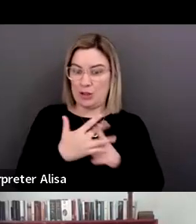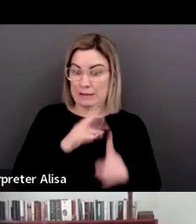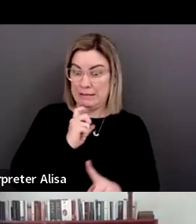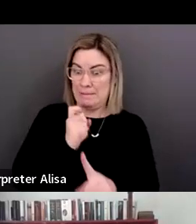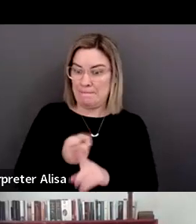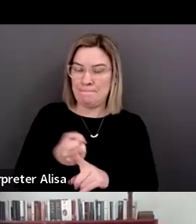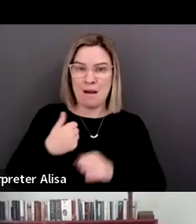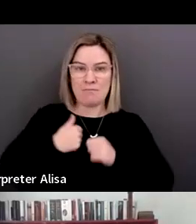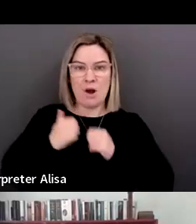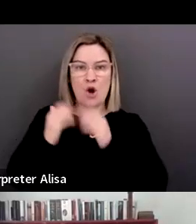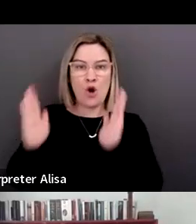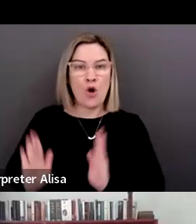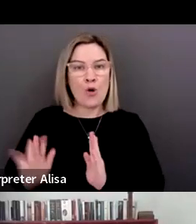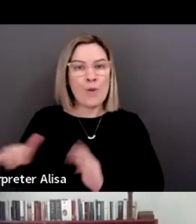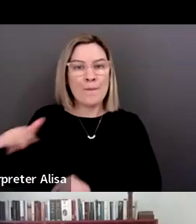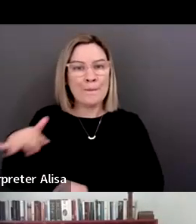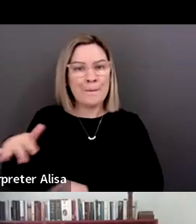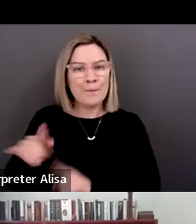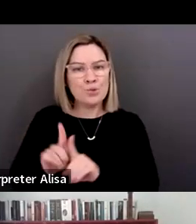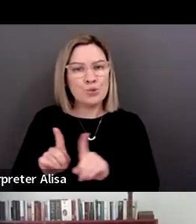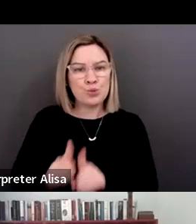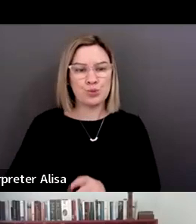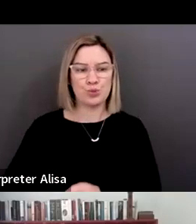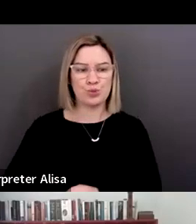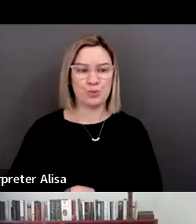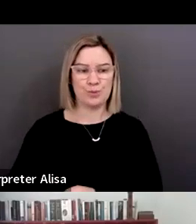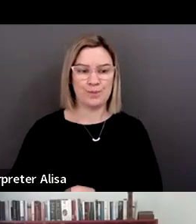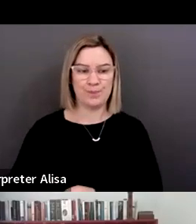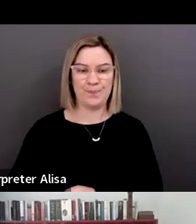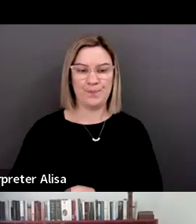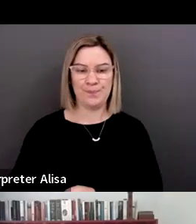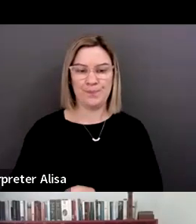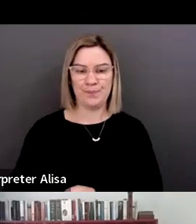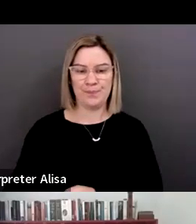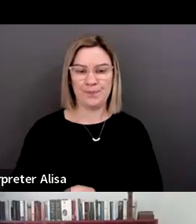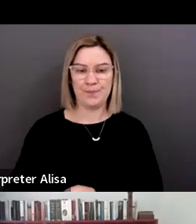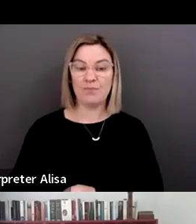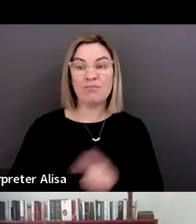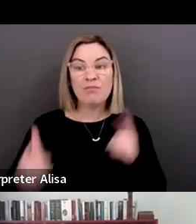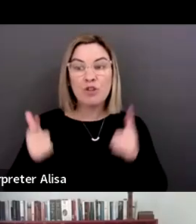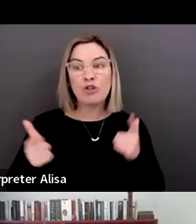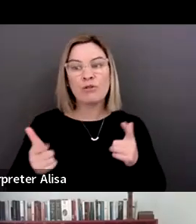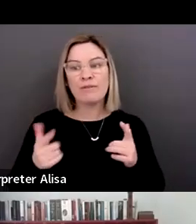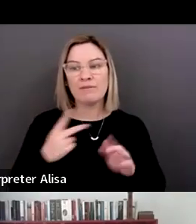impacts for me, coming from the Pacific Islands, from Fiji specifically. What